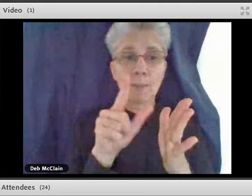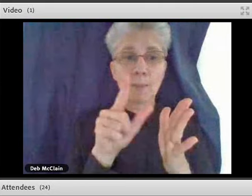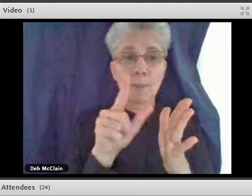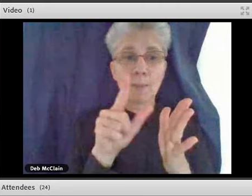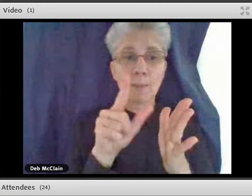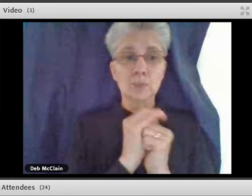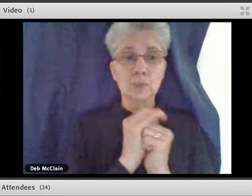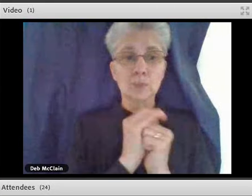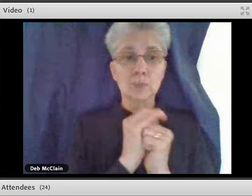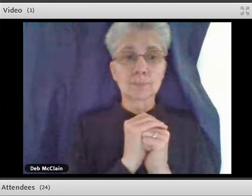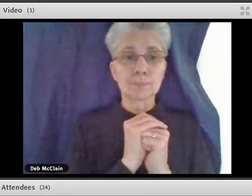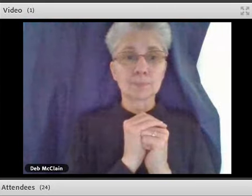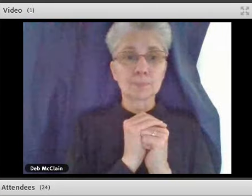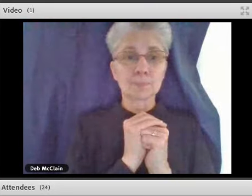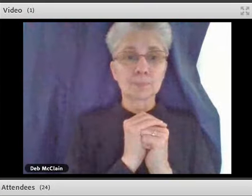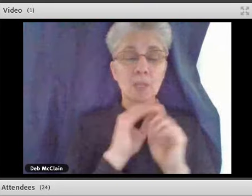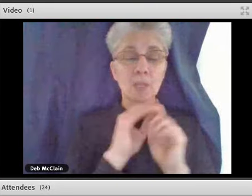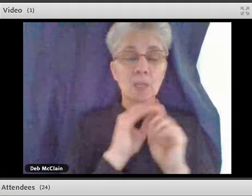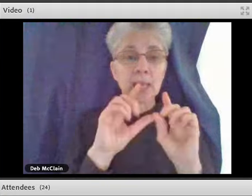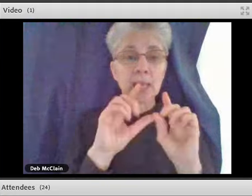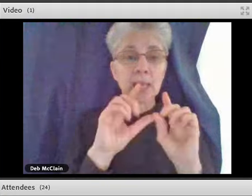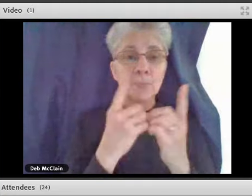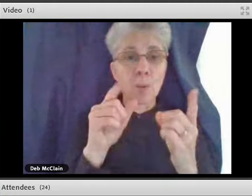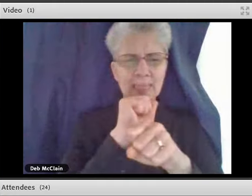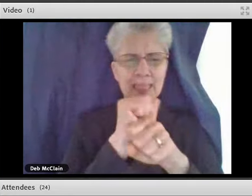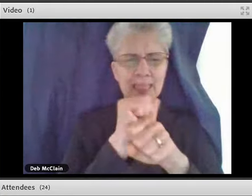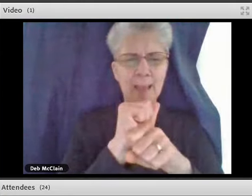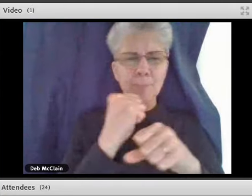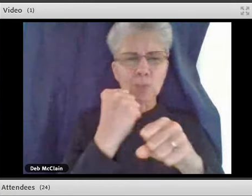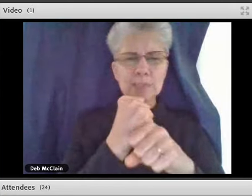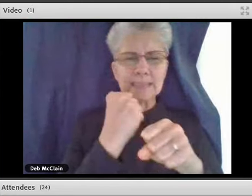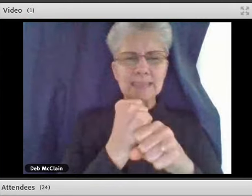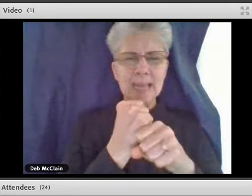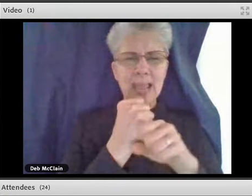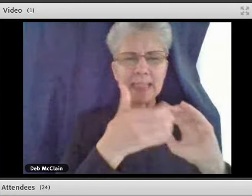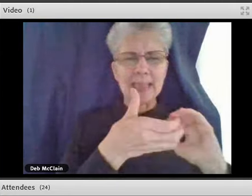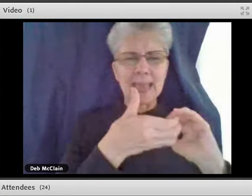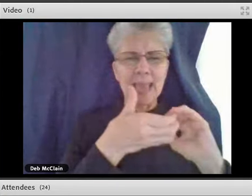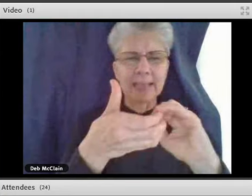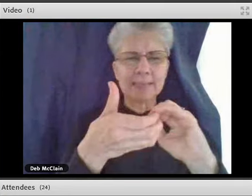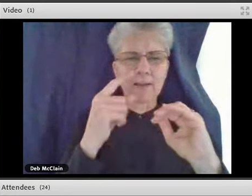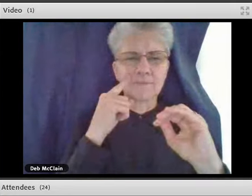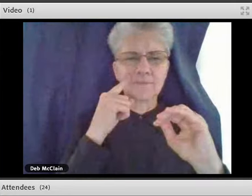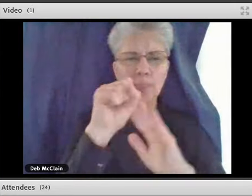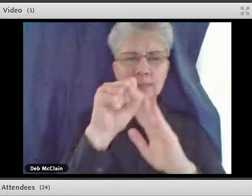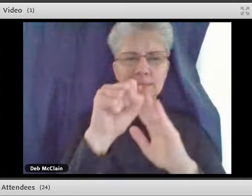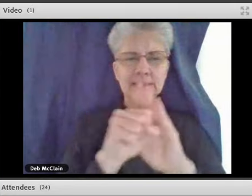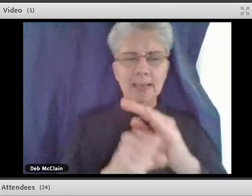And these -- Again -- It also helps you find libraries, which is great. The Department of Labor directory.